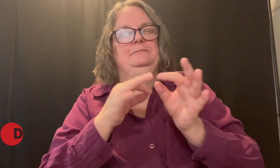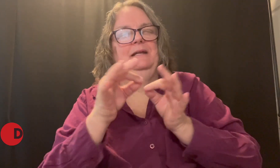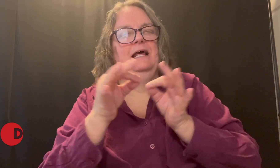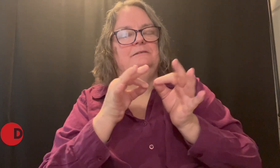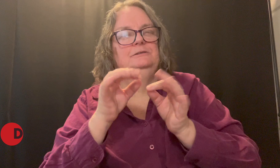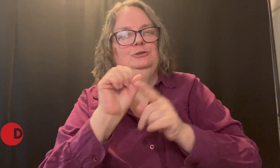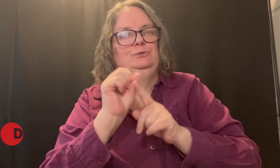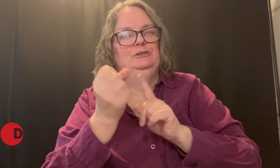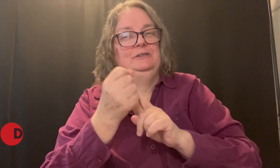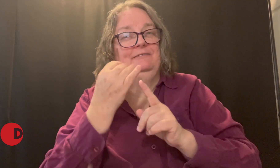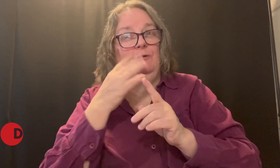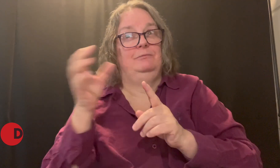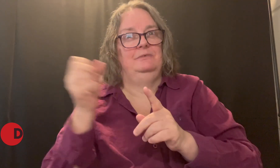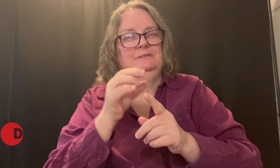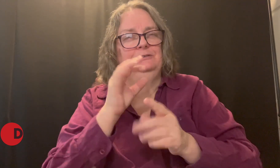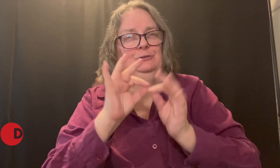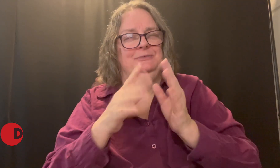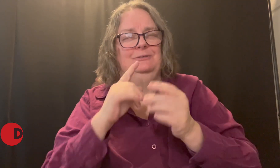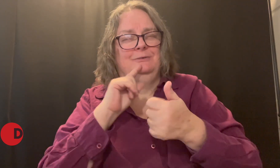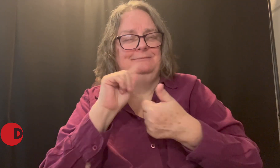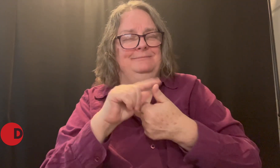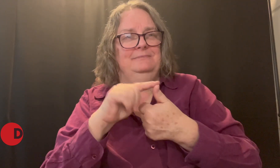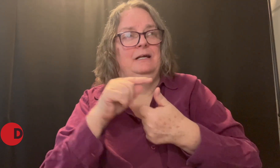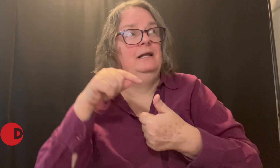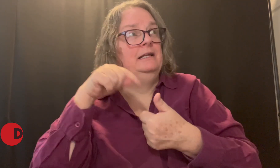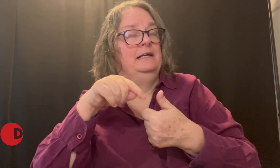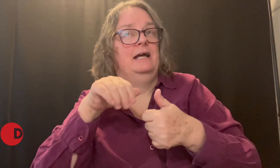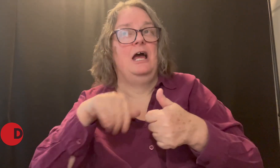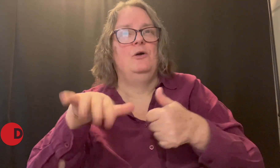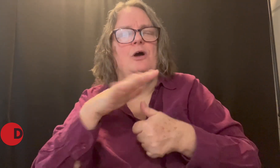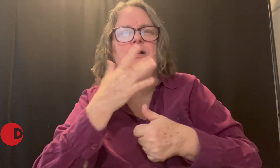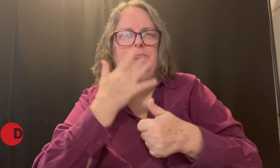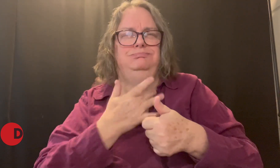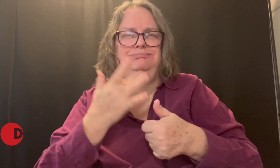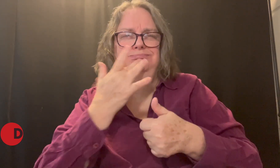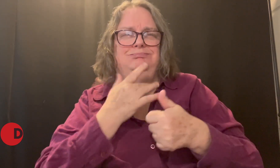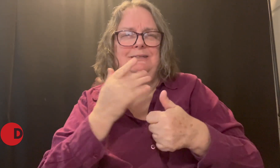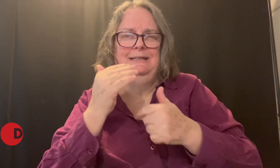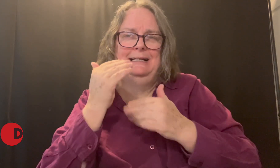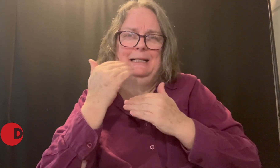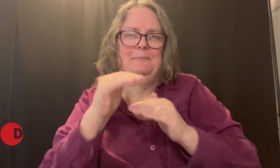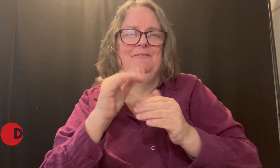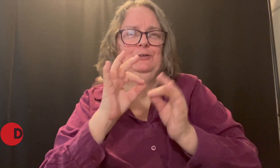I explained the situation to get an interpreter, in this area there